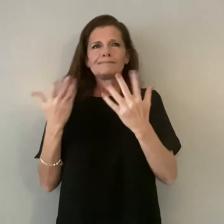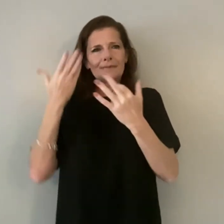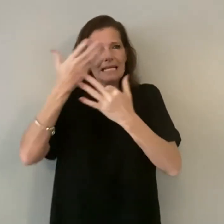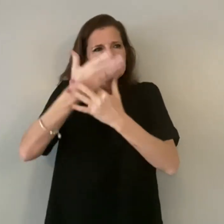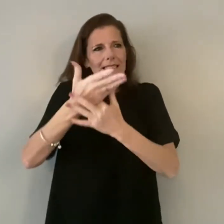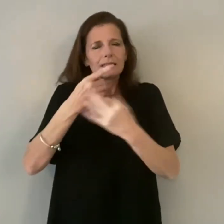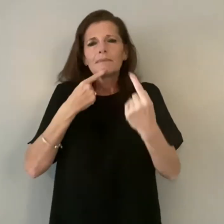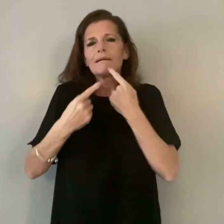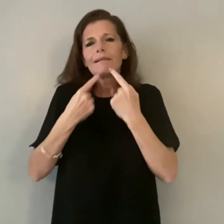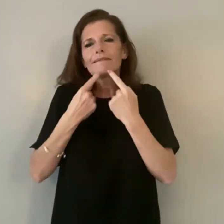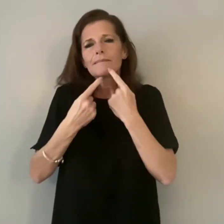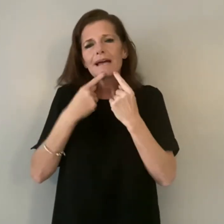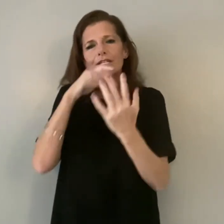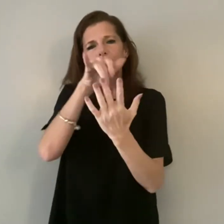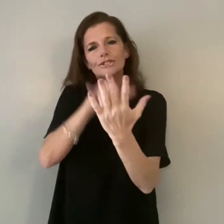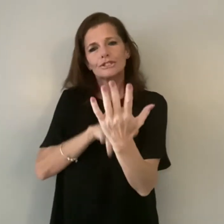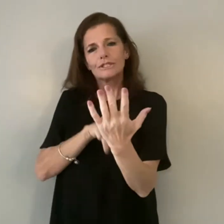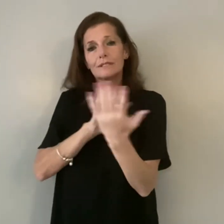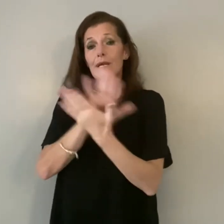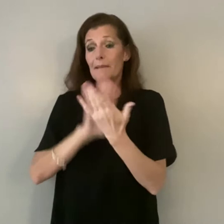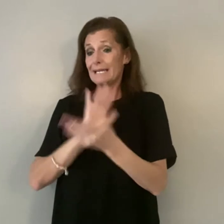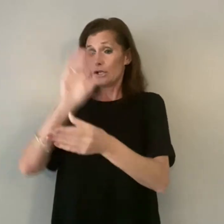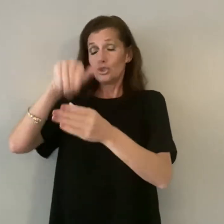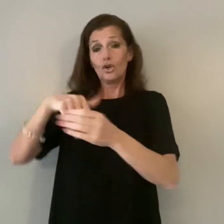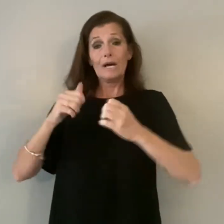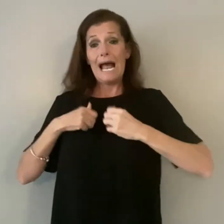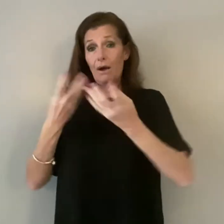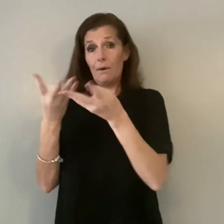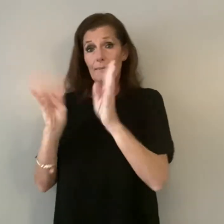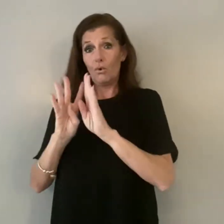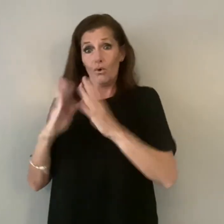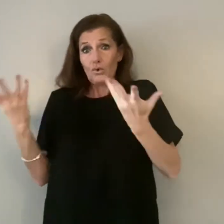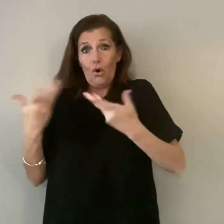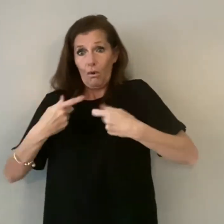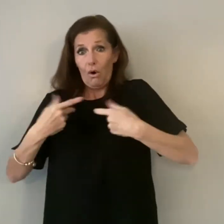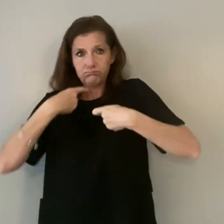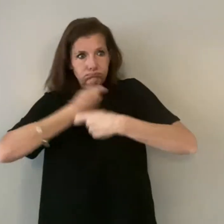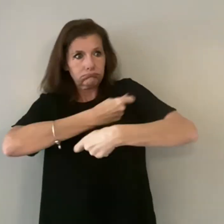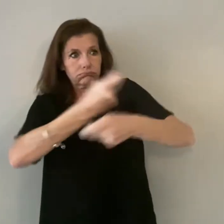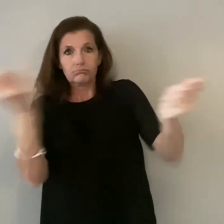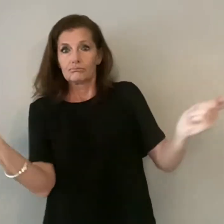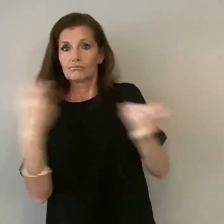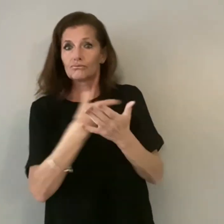accessible frame work, so that anyone who joins our board or any other board hopefully we could